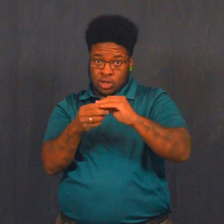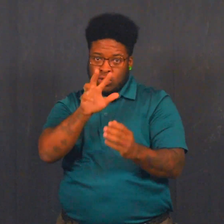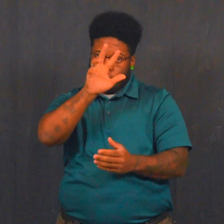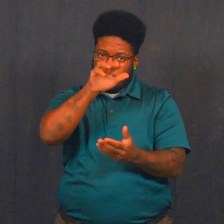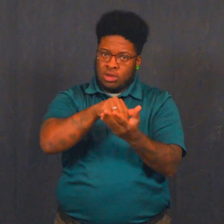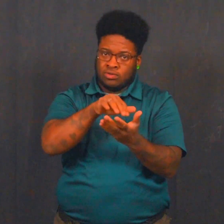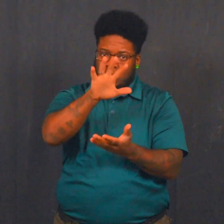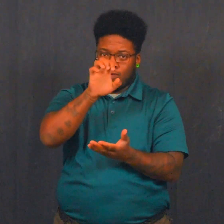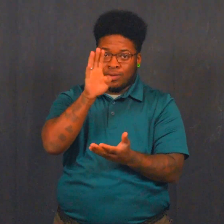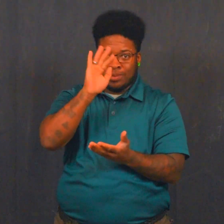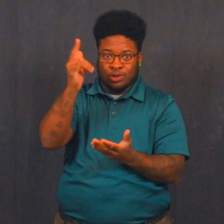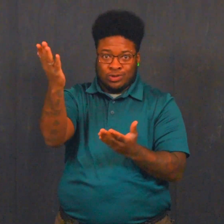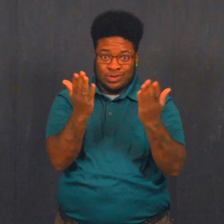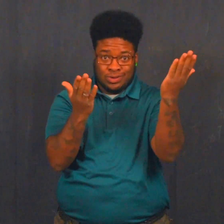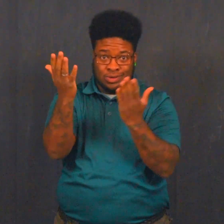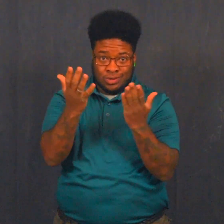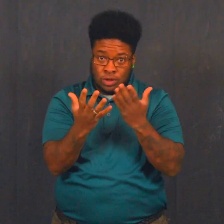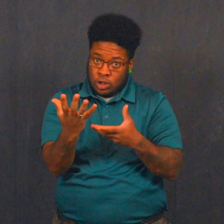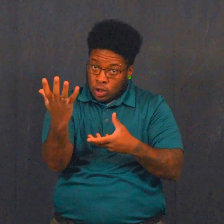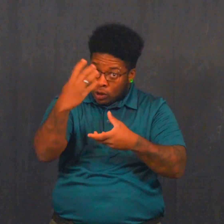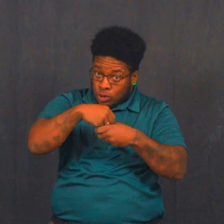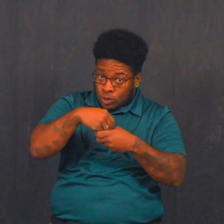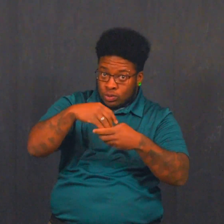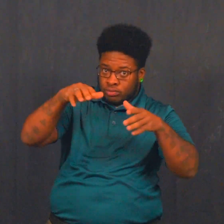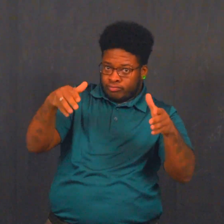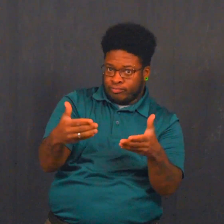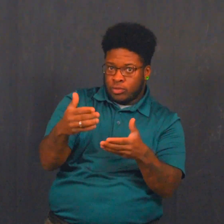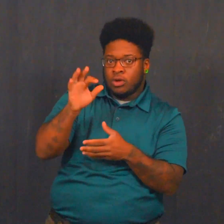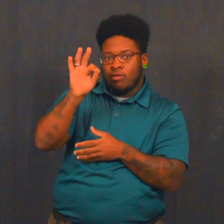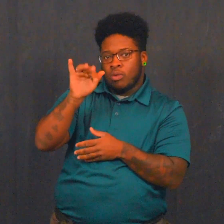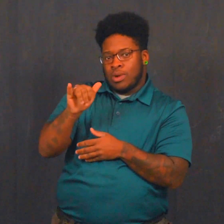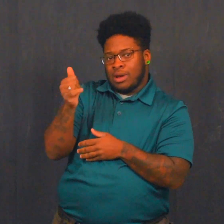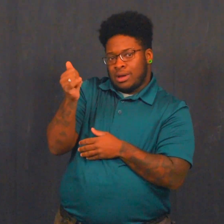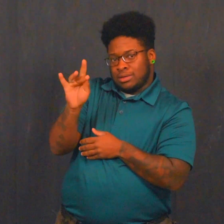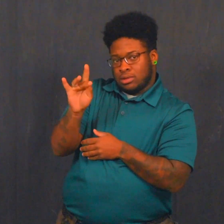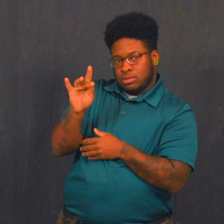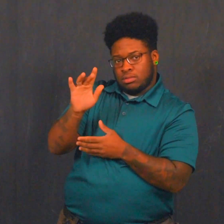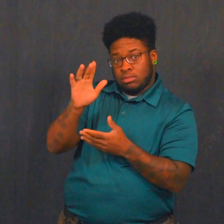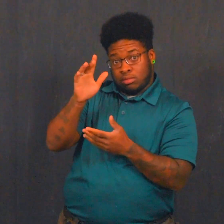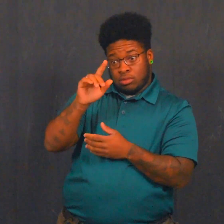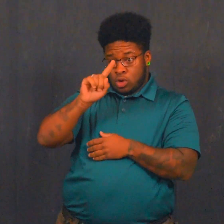Of the 3500 bills that were introduced in FY18,